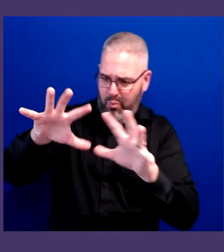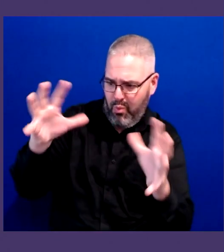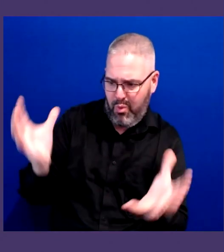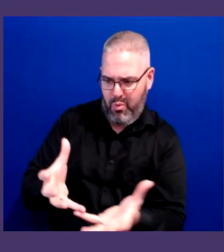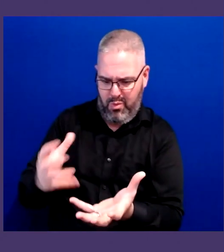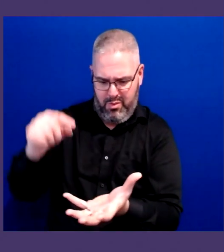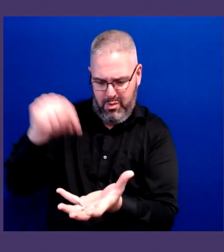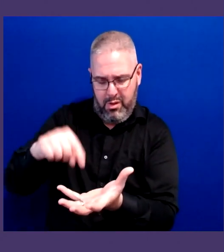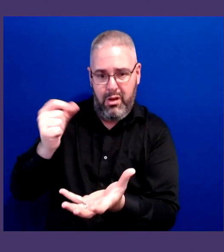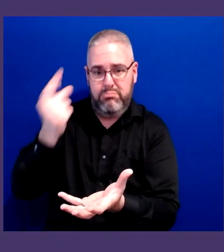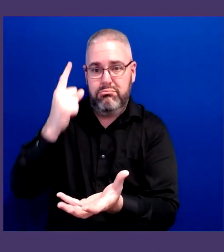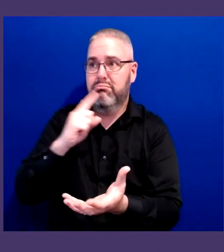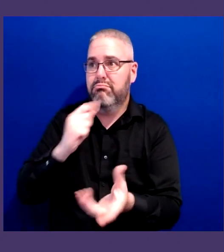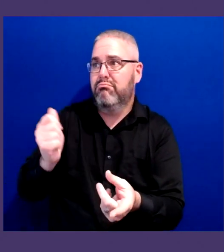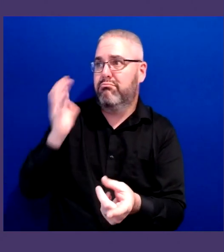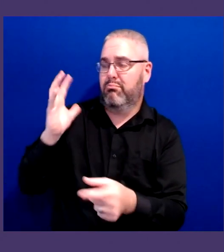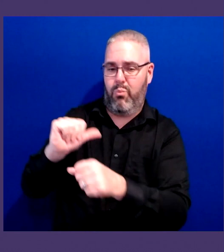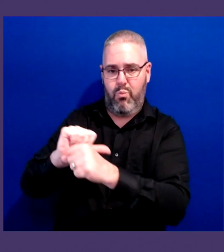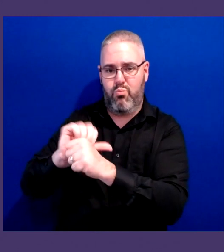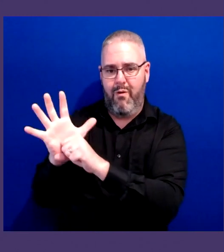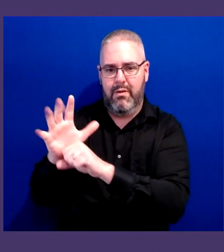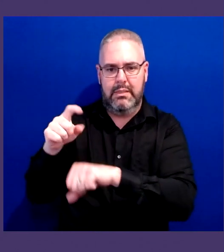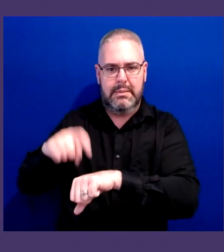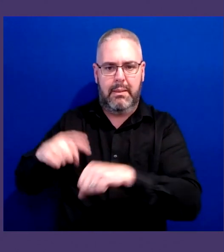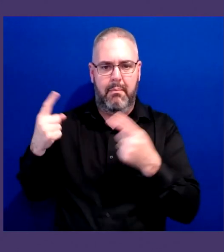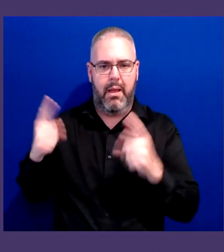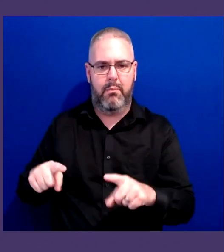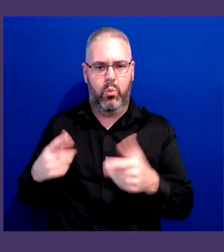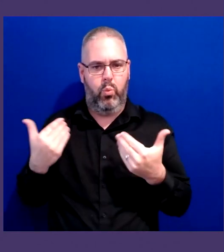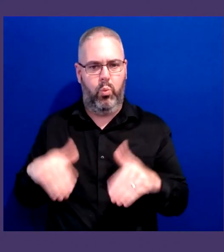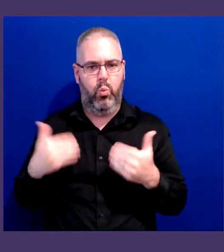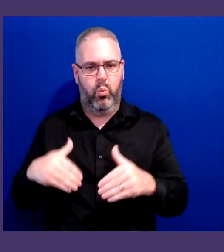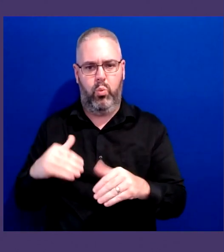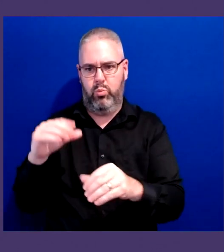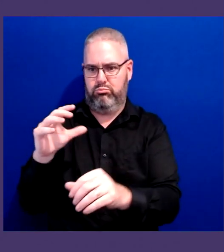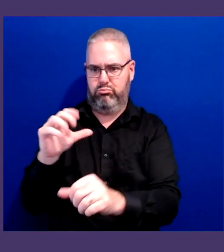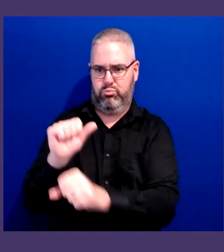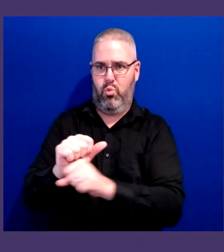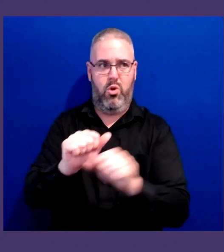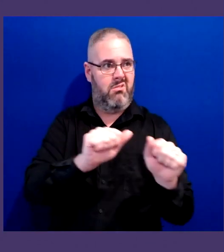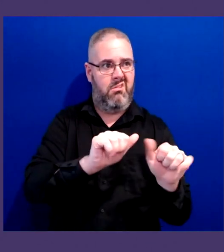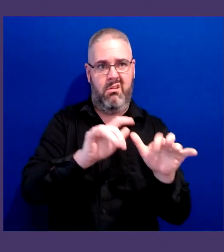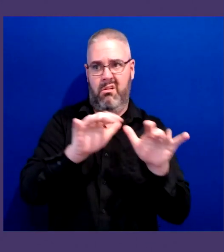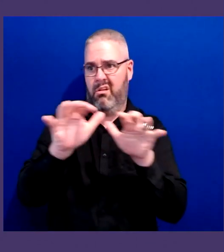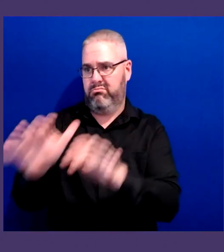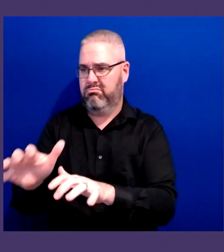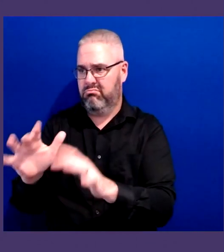times and how quickly work moved online, there was this unique feeling in